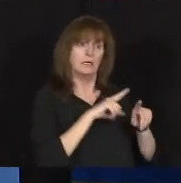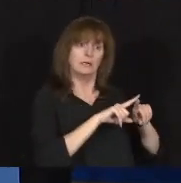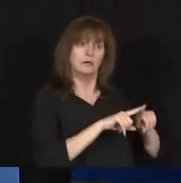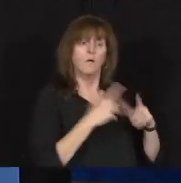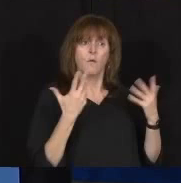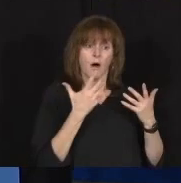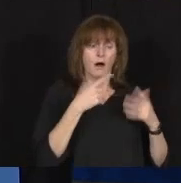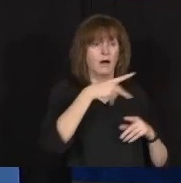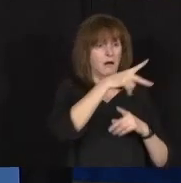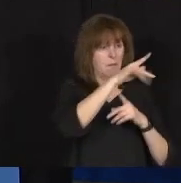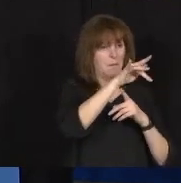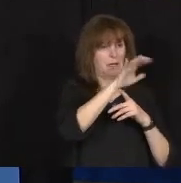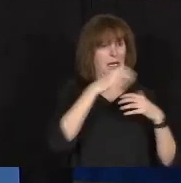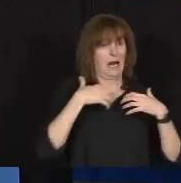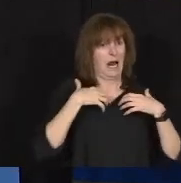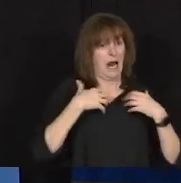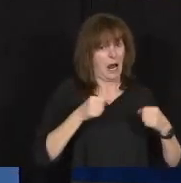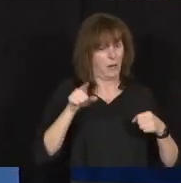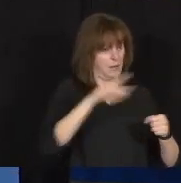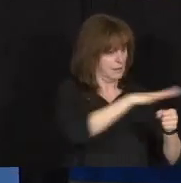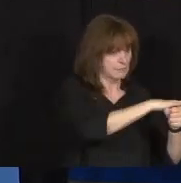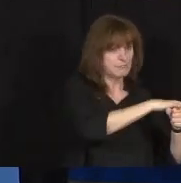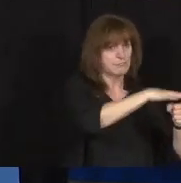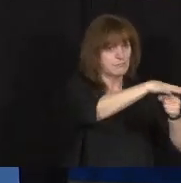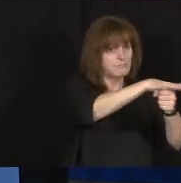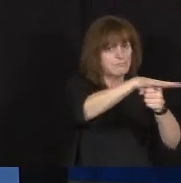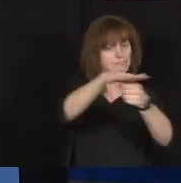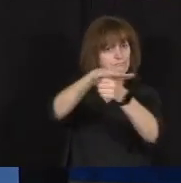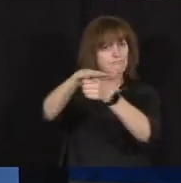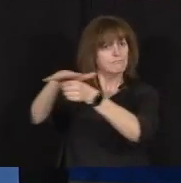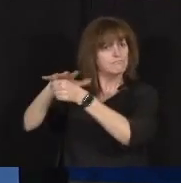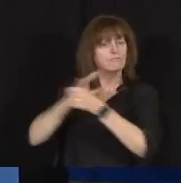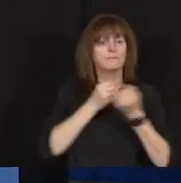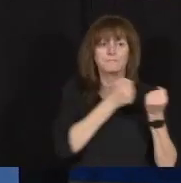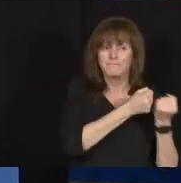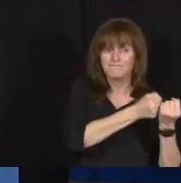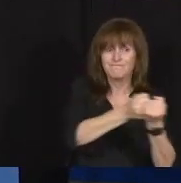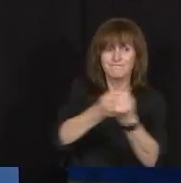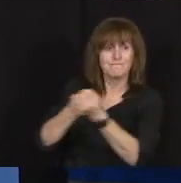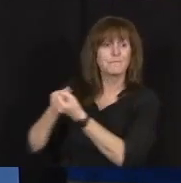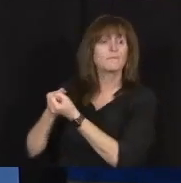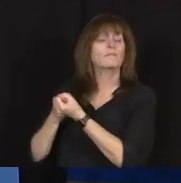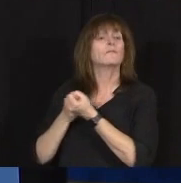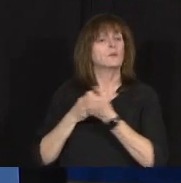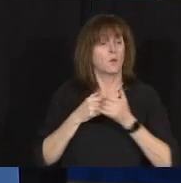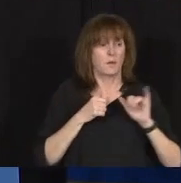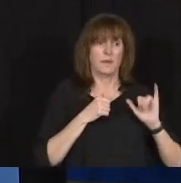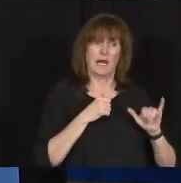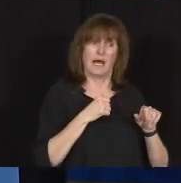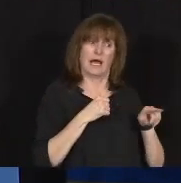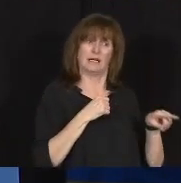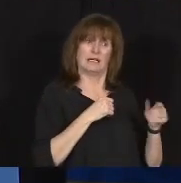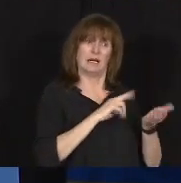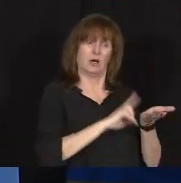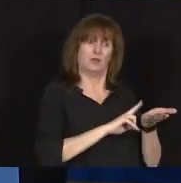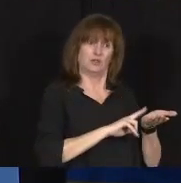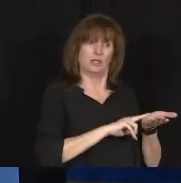authorities who have gone in and have taken control of the situation and are doing their very best to make sure